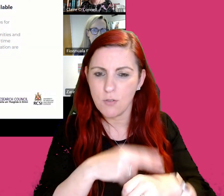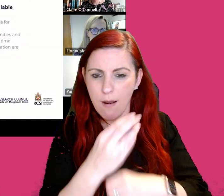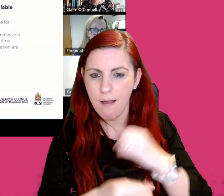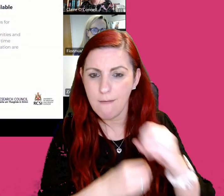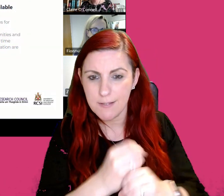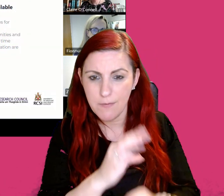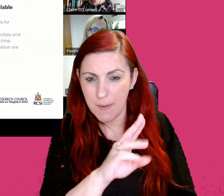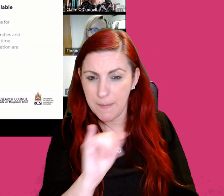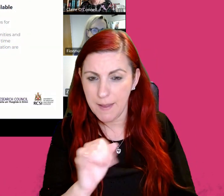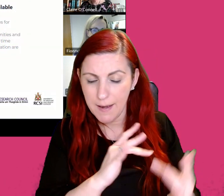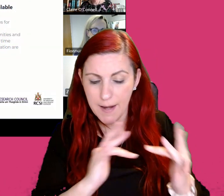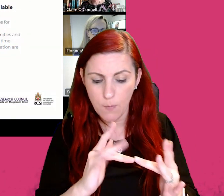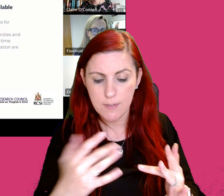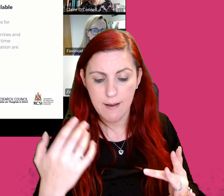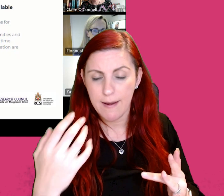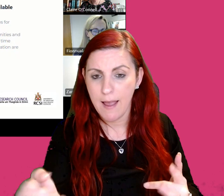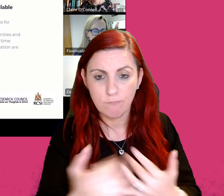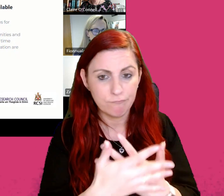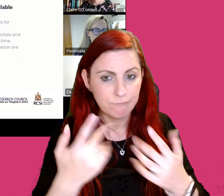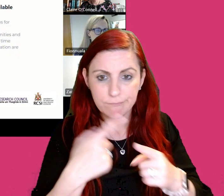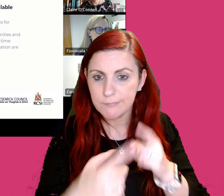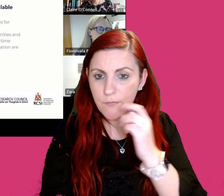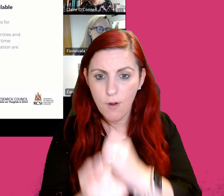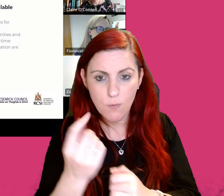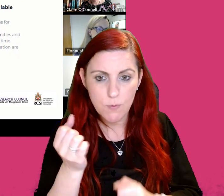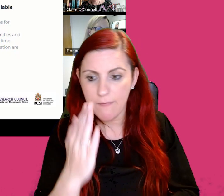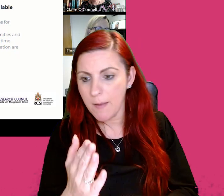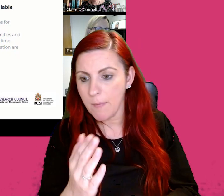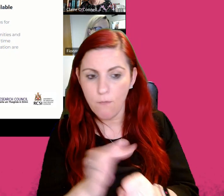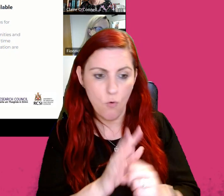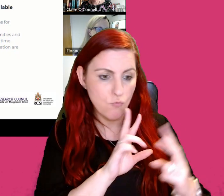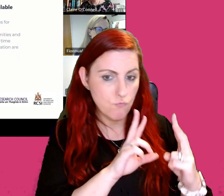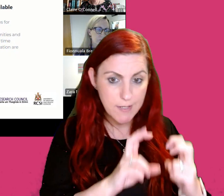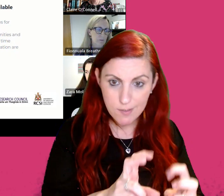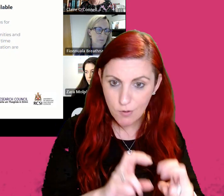and it has a range of opportunities available for researchers you can post your opportunity